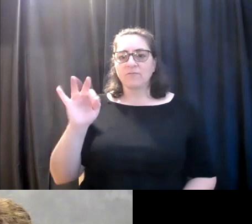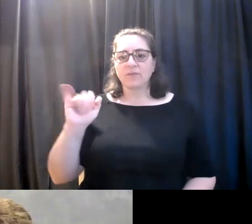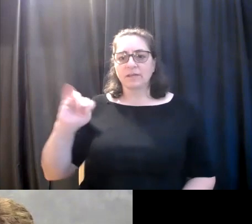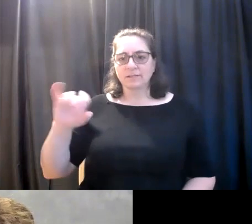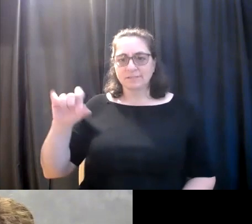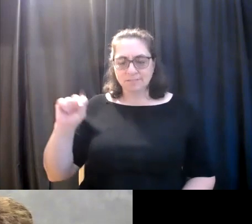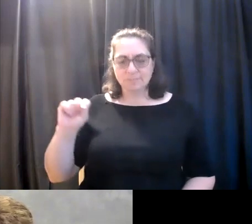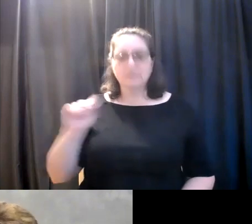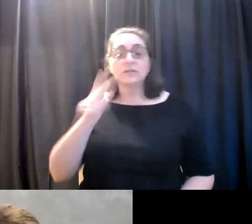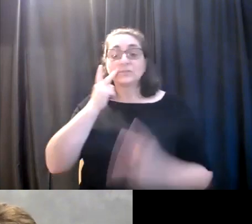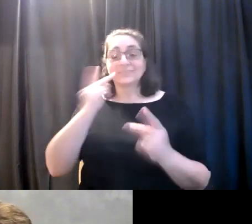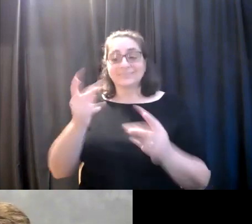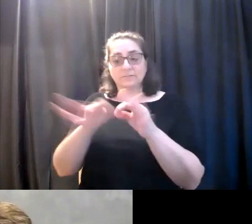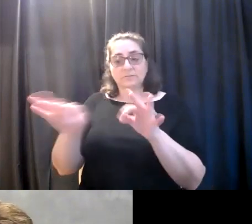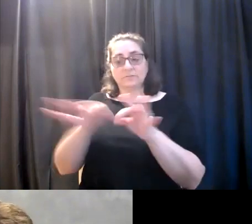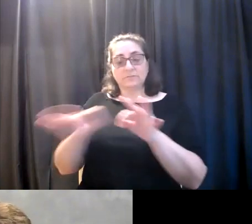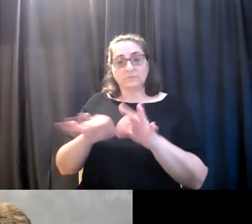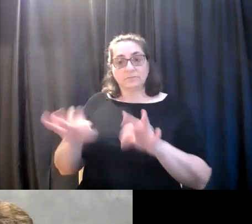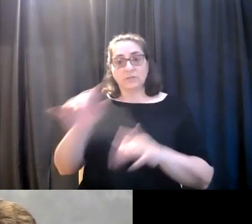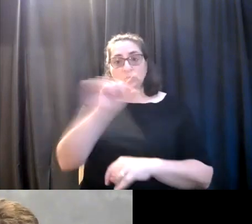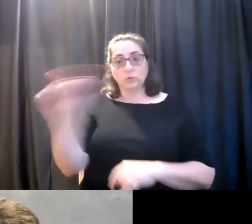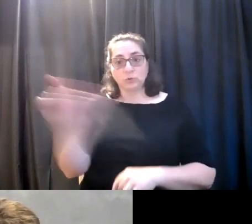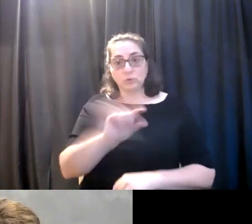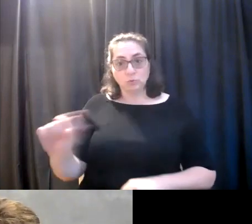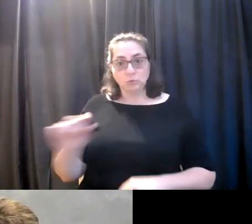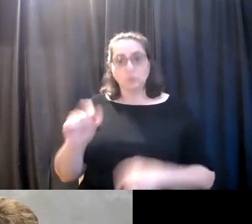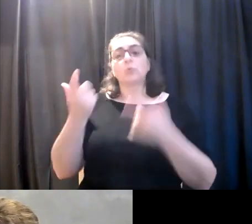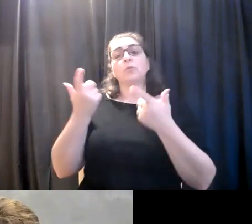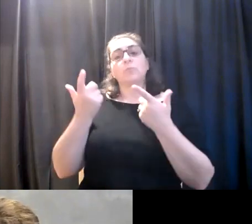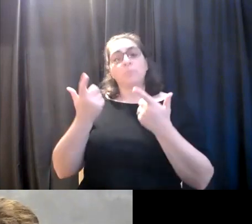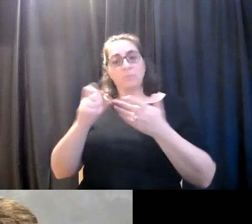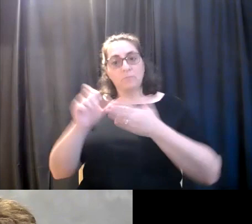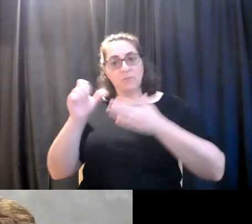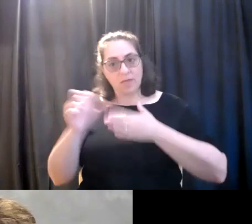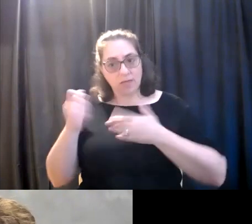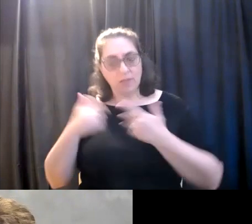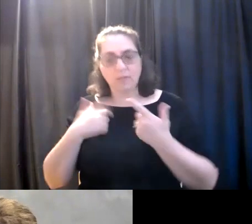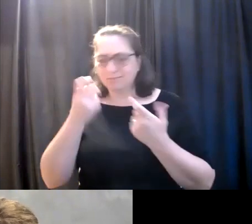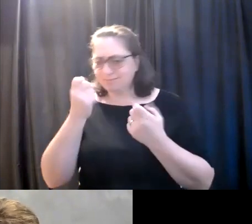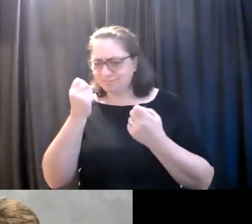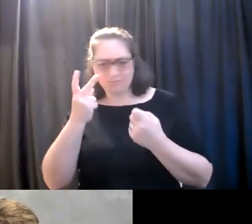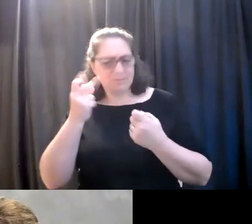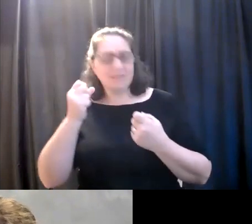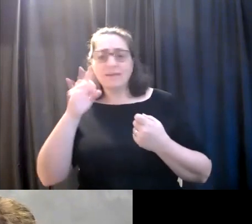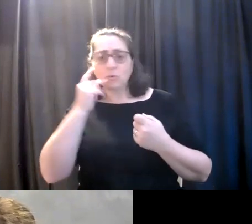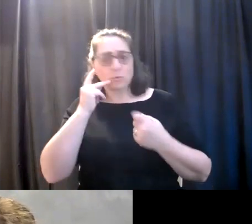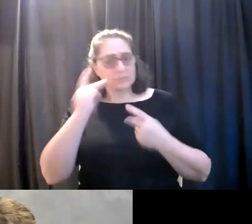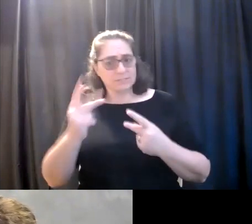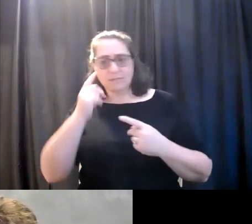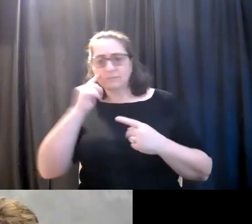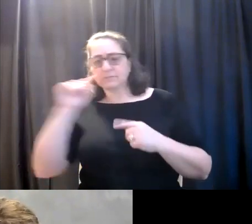She has been recognized nationally for her work. She experienced sudden profound bilateral deafness